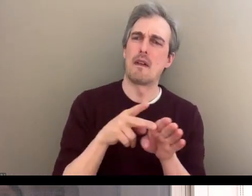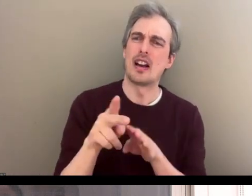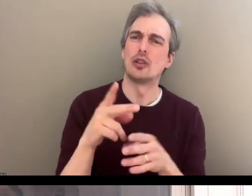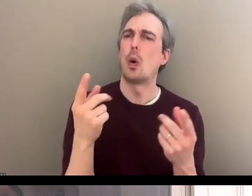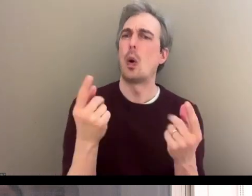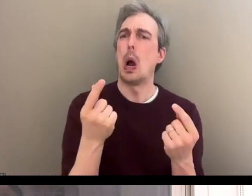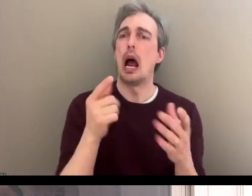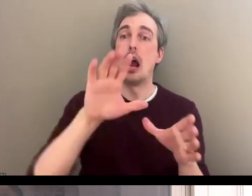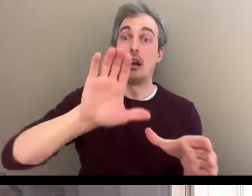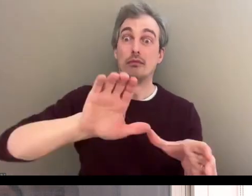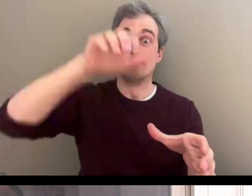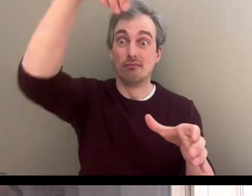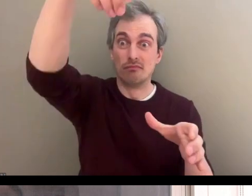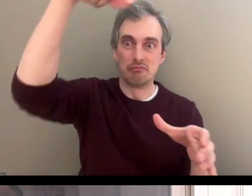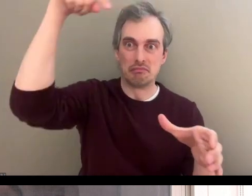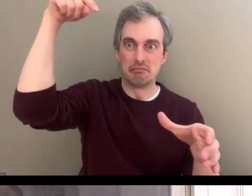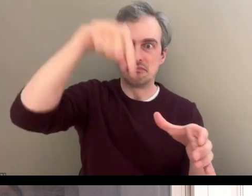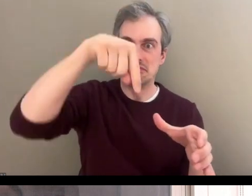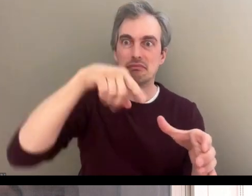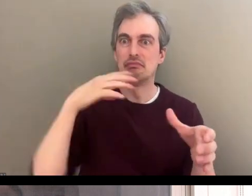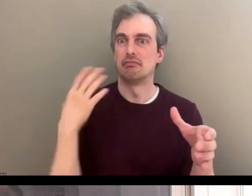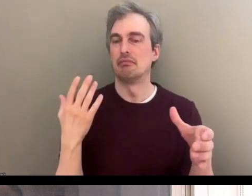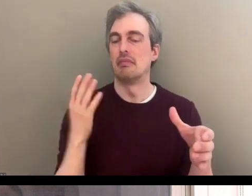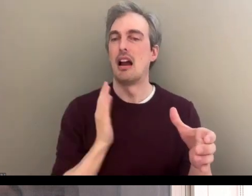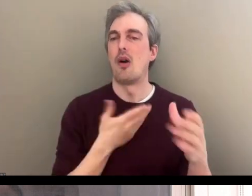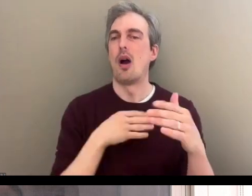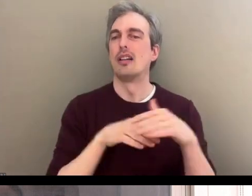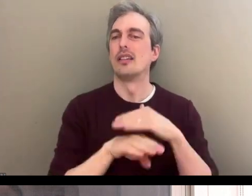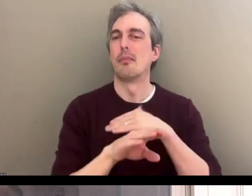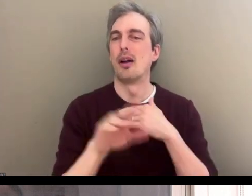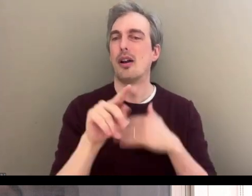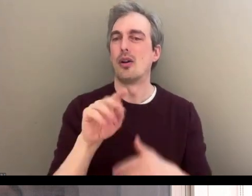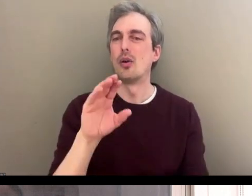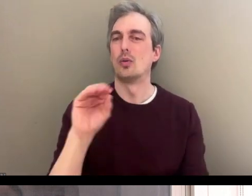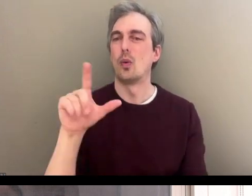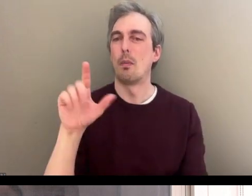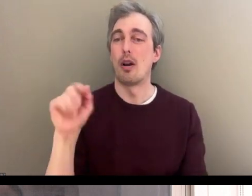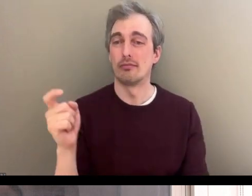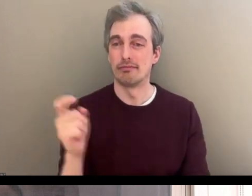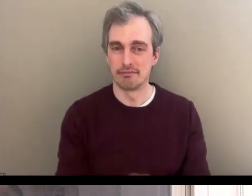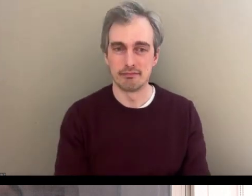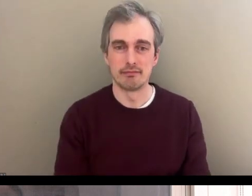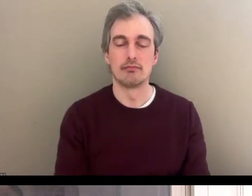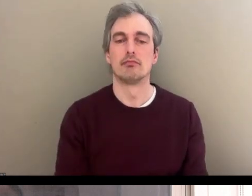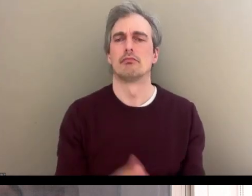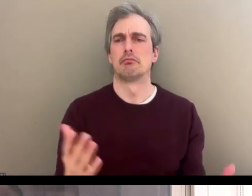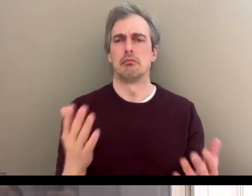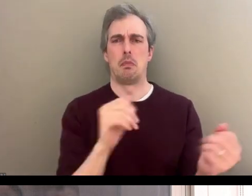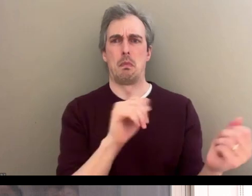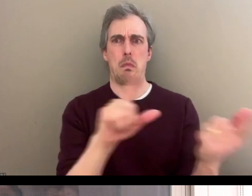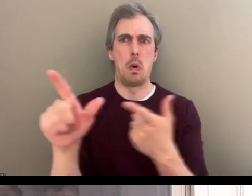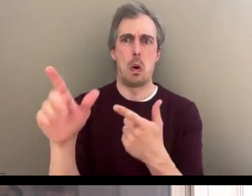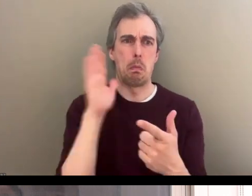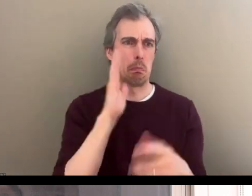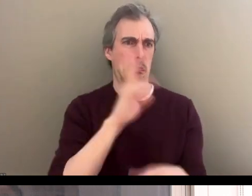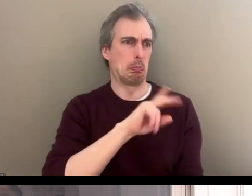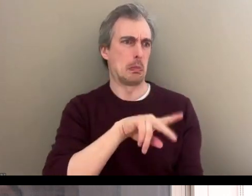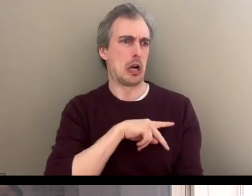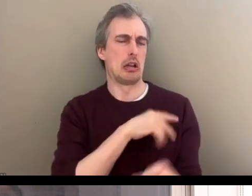Now, this is a personal question, and we all have a very different answer. For other trades and professions, you could probably guess the tools that they use.